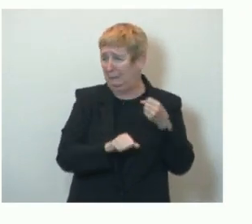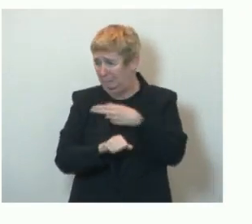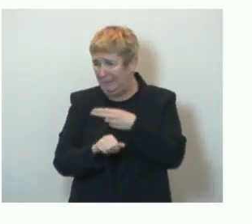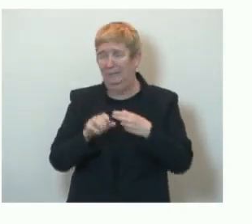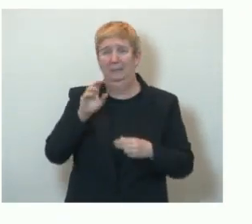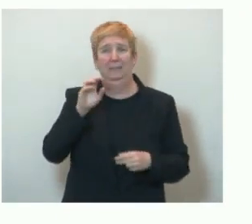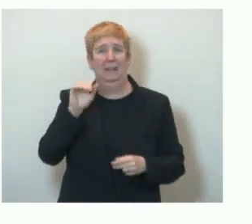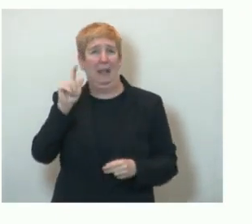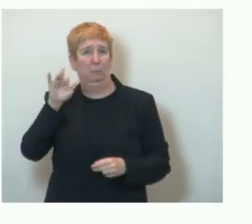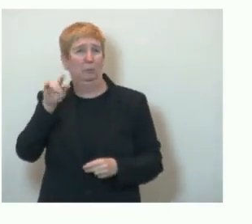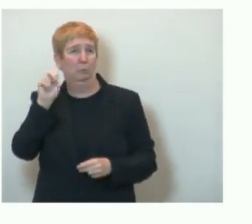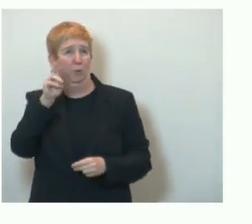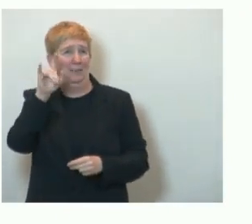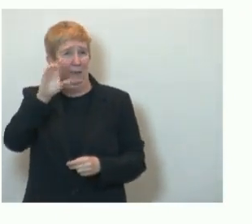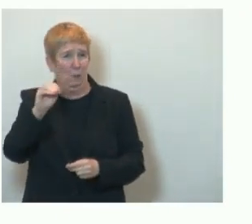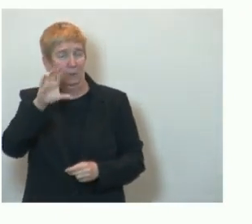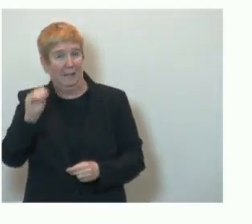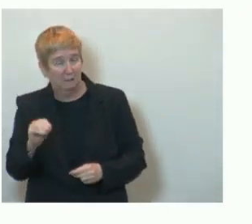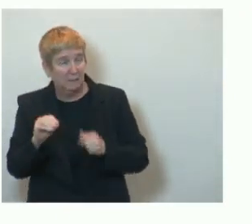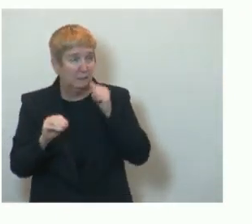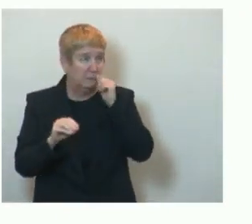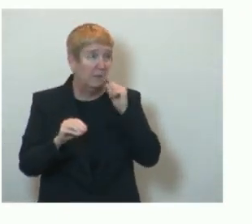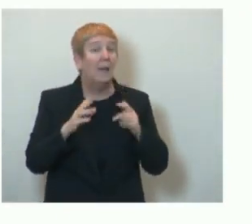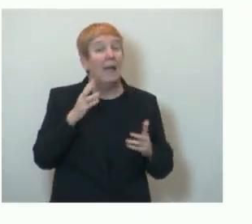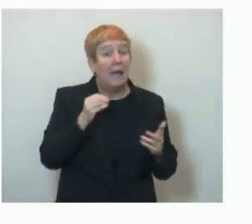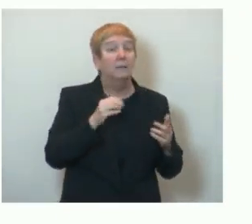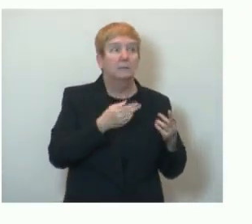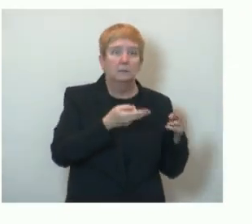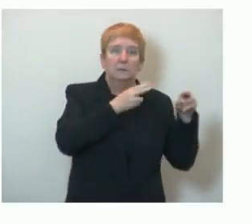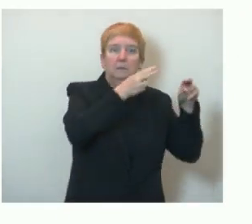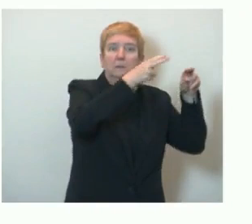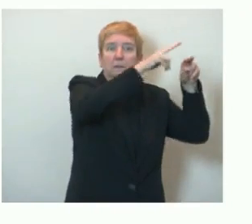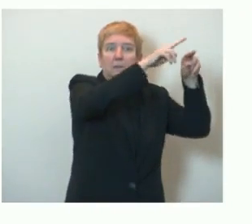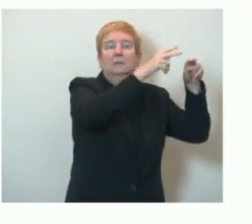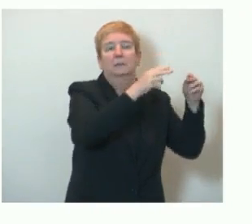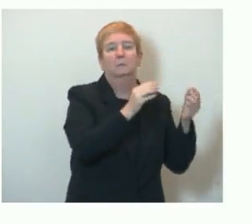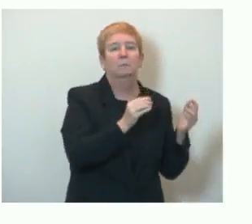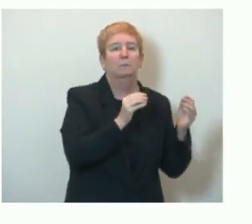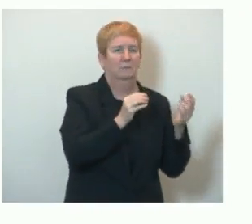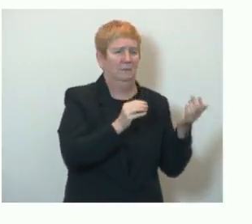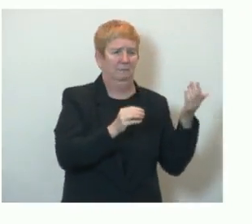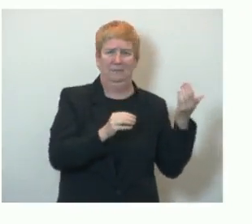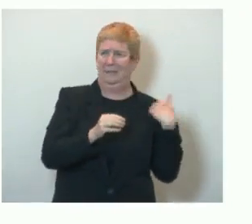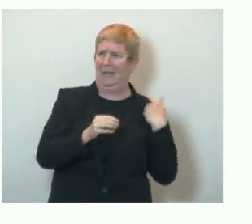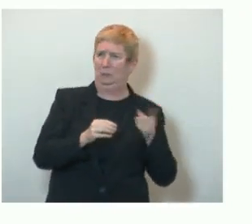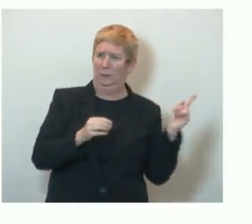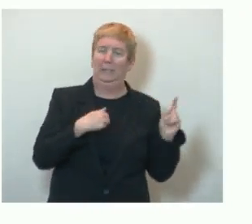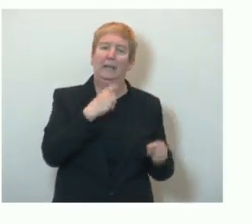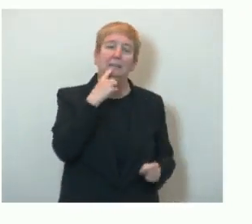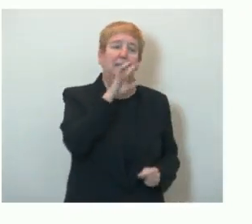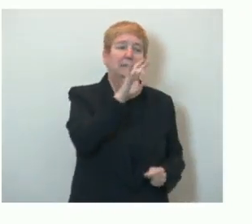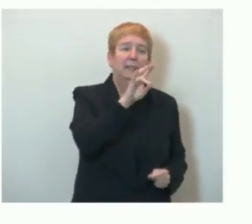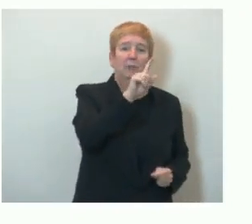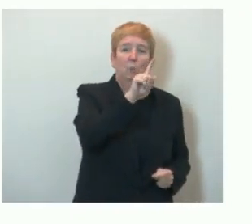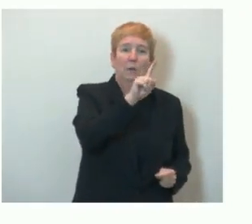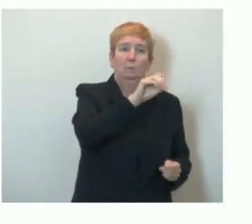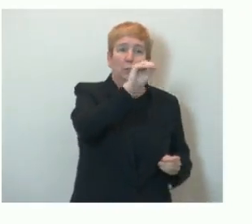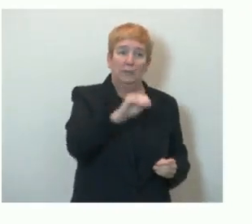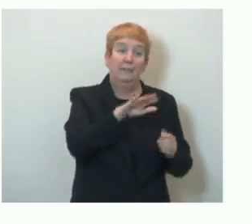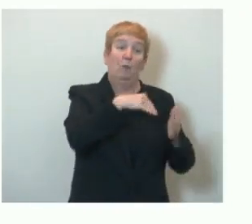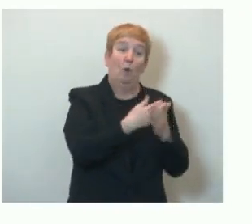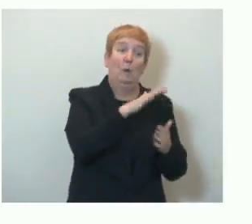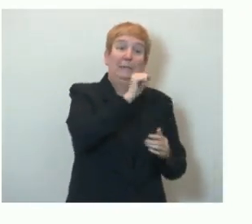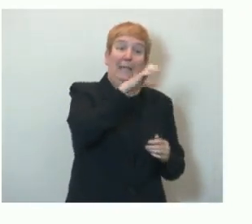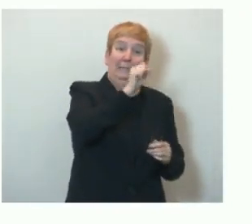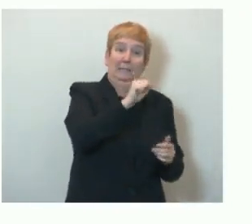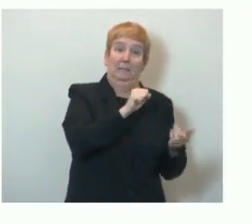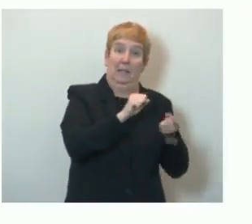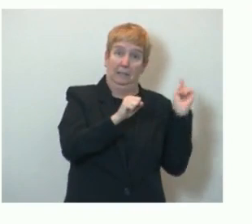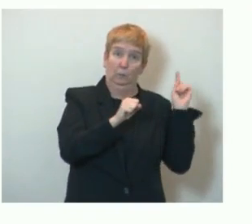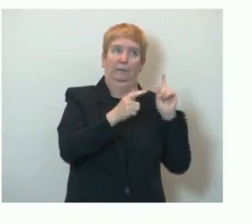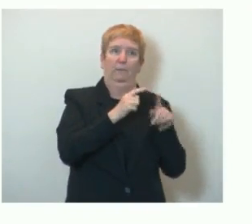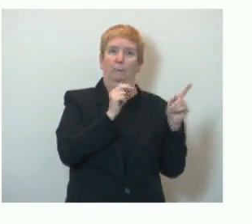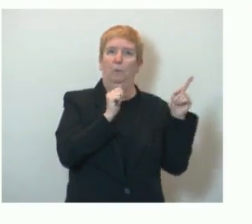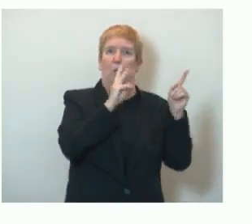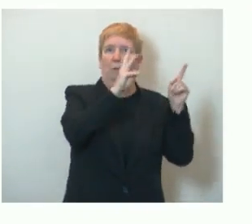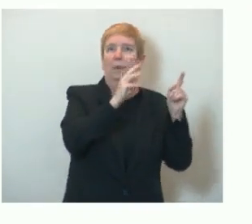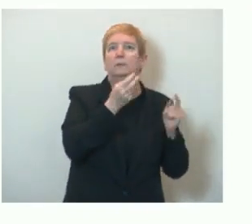WE SAW IN THE LAST WEEK THAT MCKINLEY COUNTY PASSED BERNALILLO COUNTY FOR THE TOTAL NUMBER OF CASES AND CASE CASES ARE GOING UP LAST WEEK.